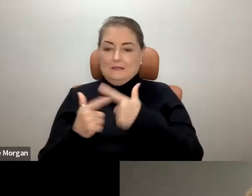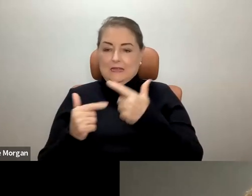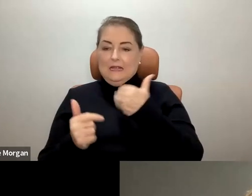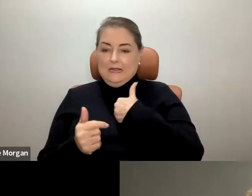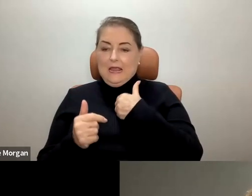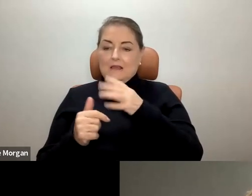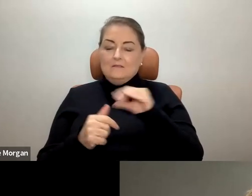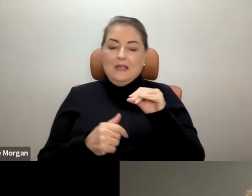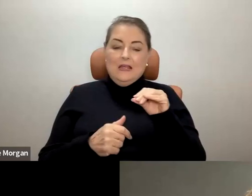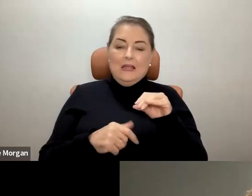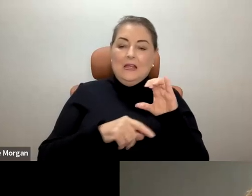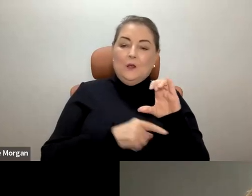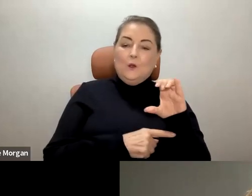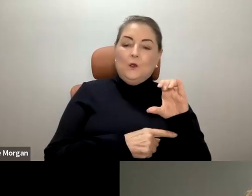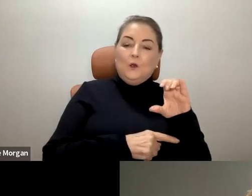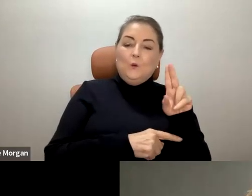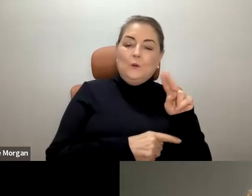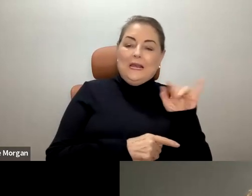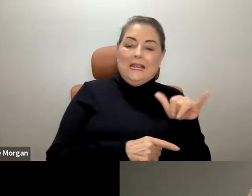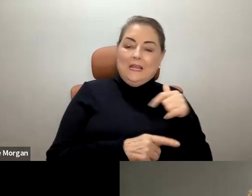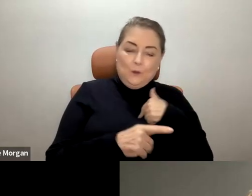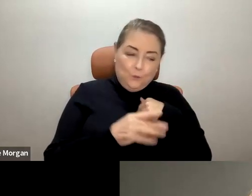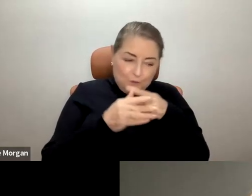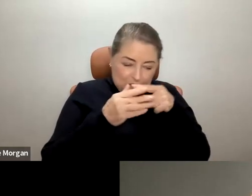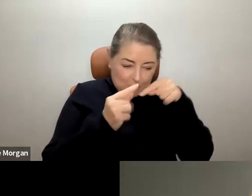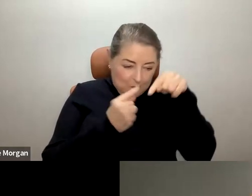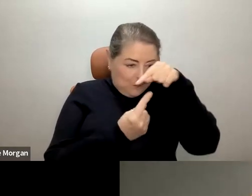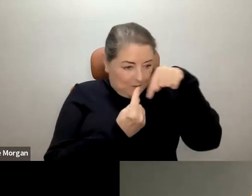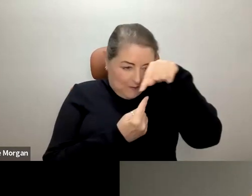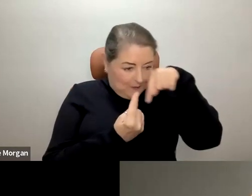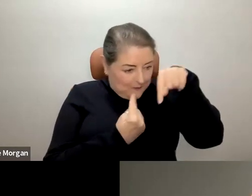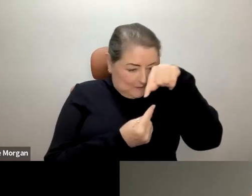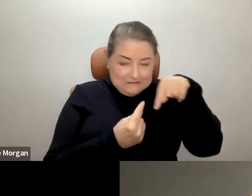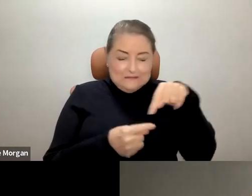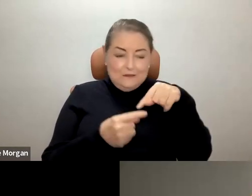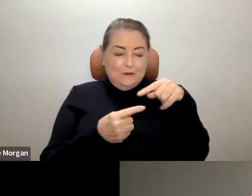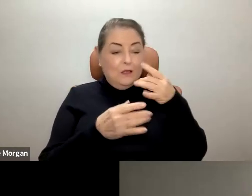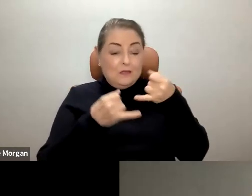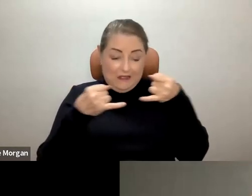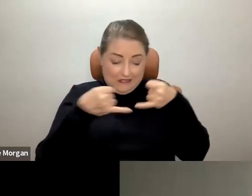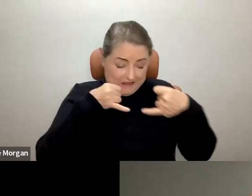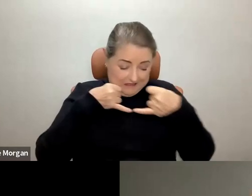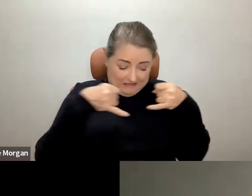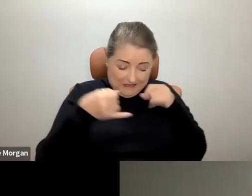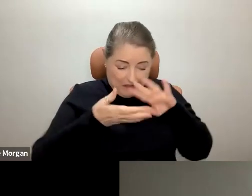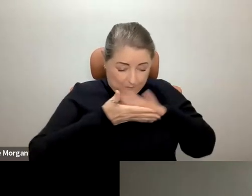CUNY we're so close to each other sometimes. it's hard, the lines get blurred, like what is the university initiative?